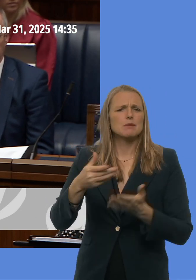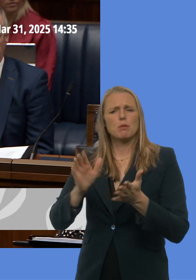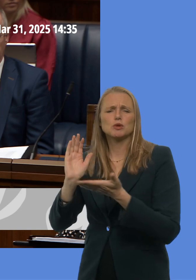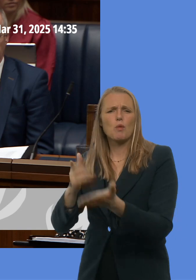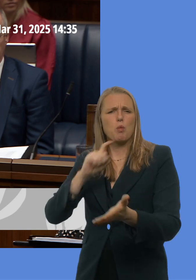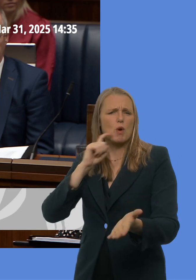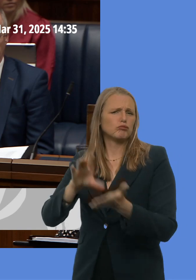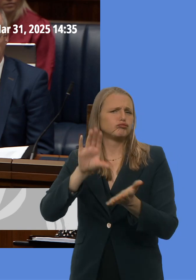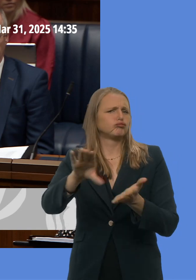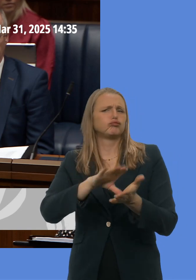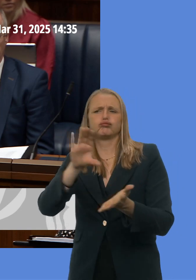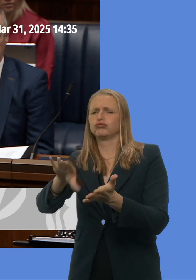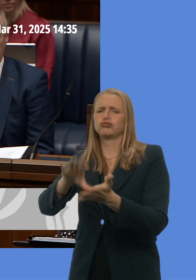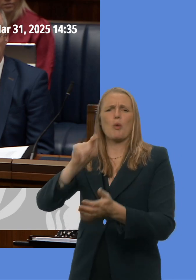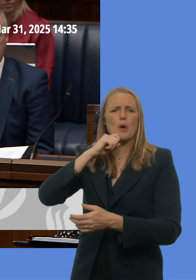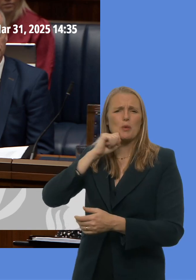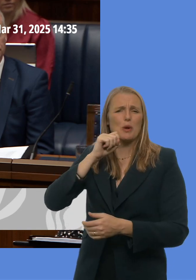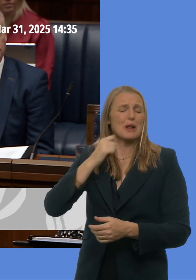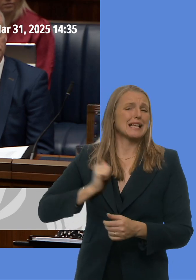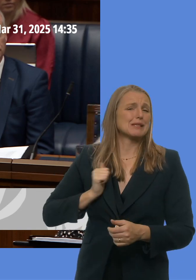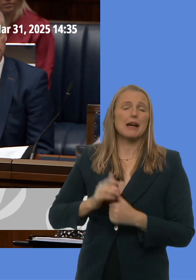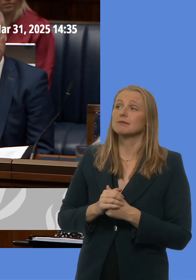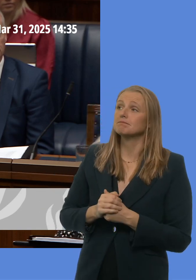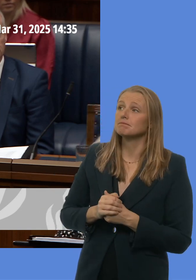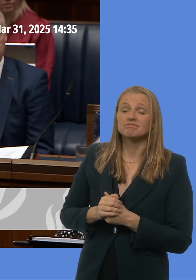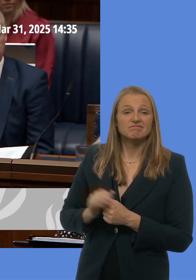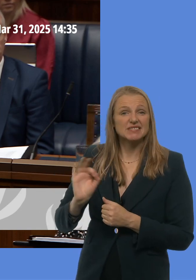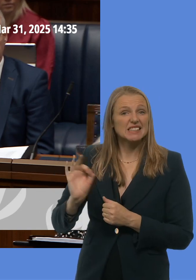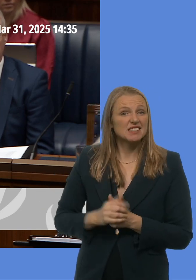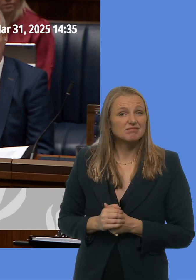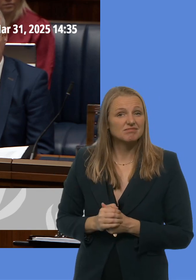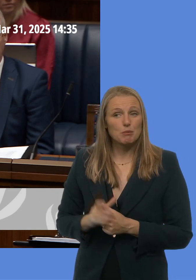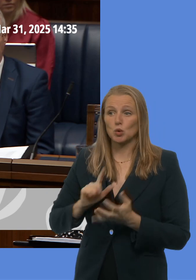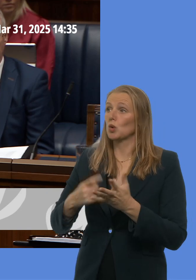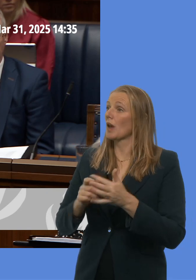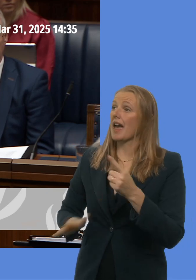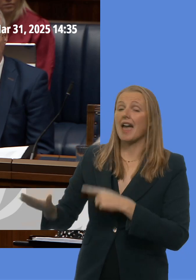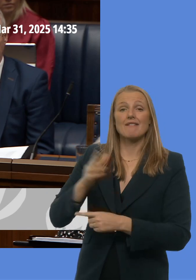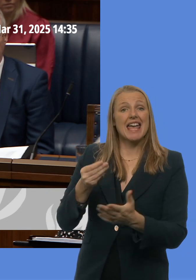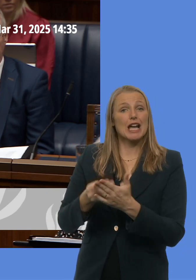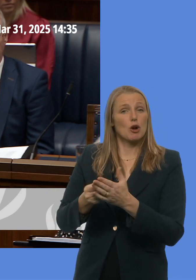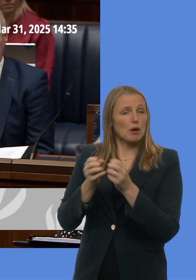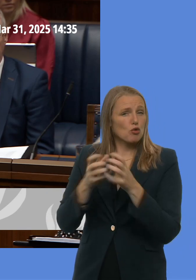As I said, though, that did not happen because there simply is not that economic growth across the UK. In my view, that is because of decisions